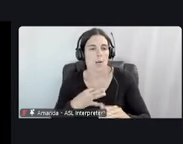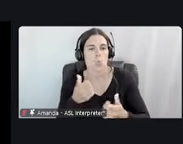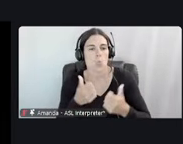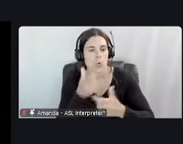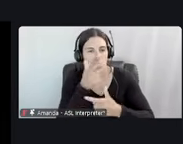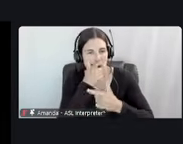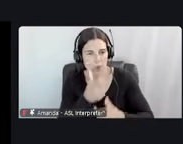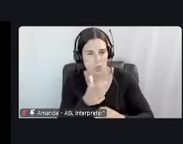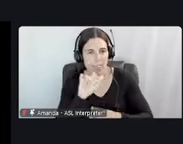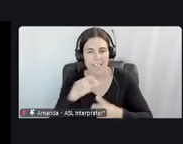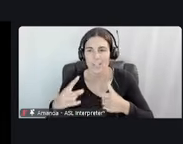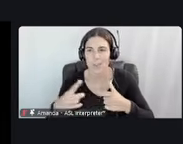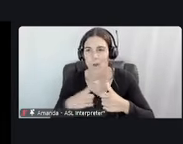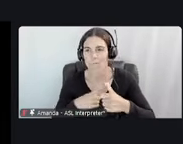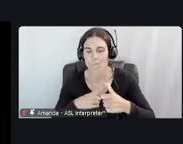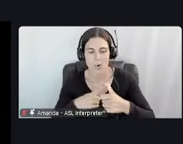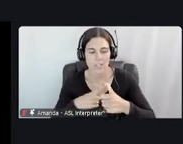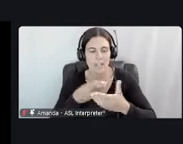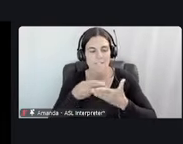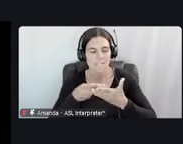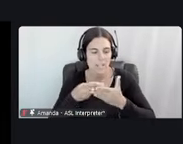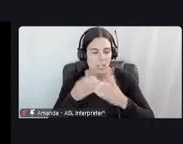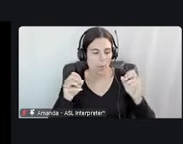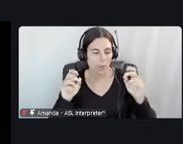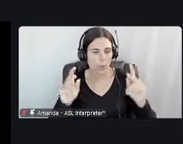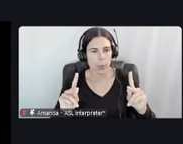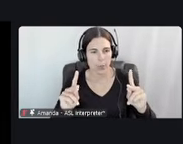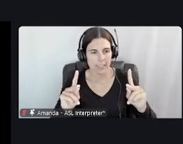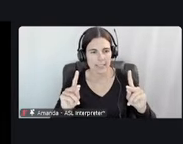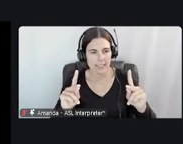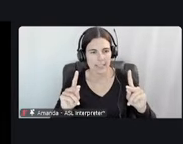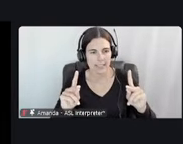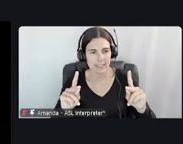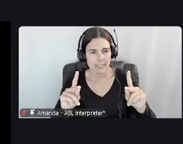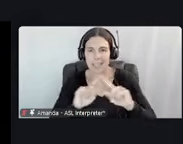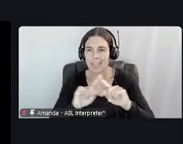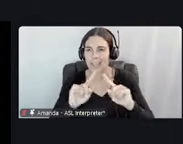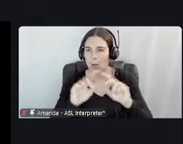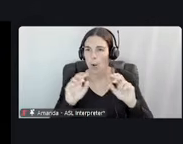our first roll out of funding opportunities um and and different opportunities to get involved